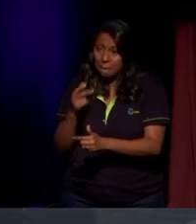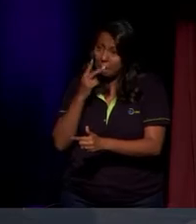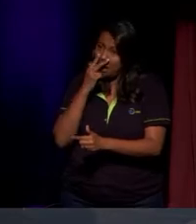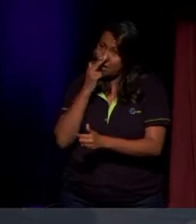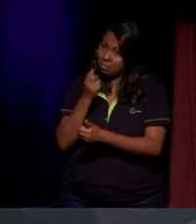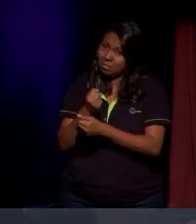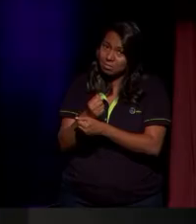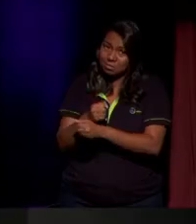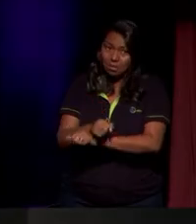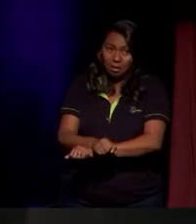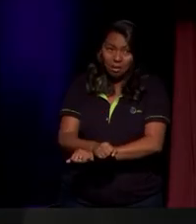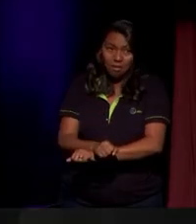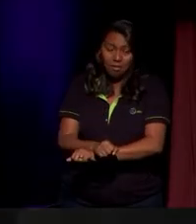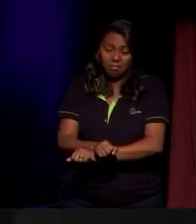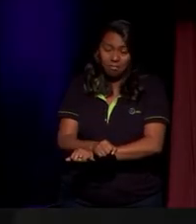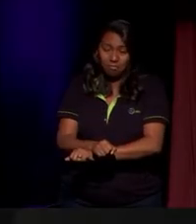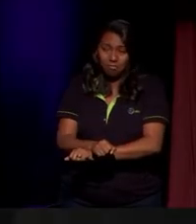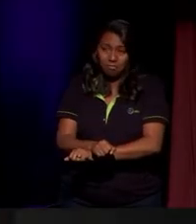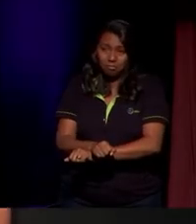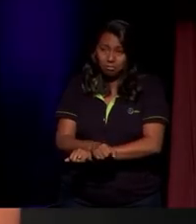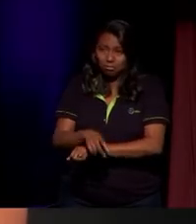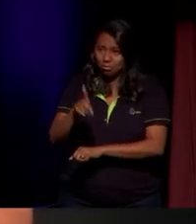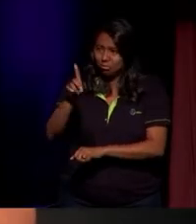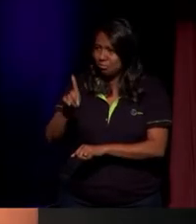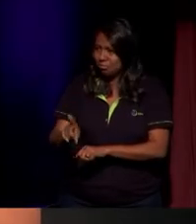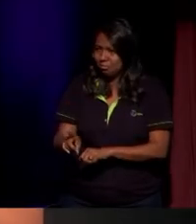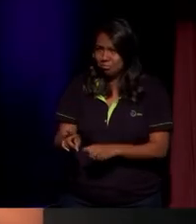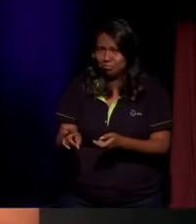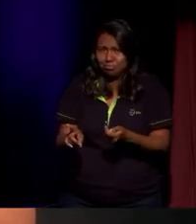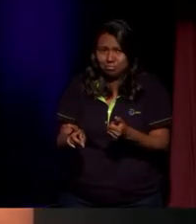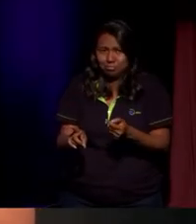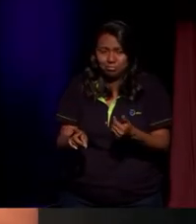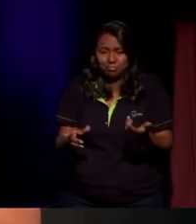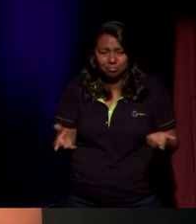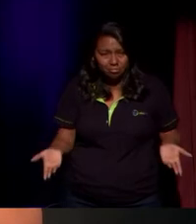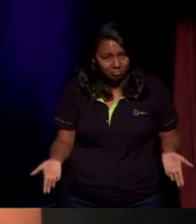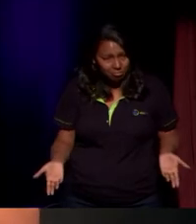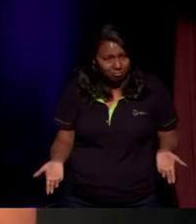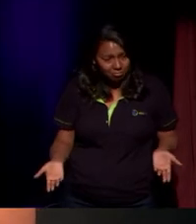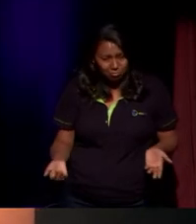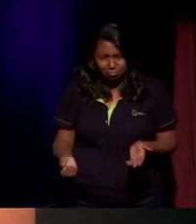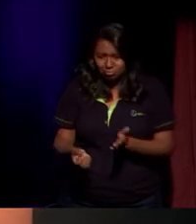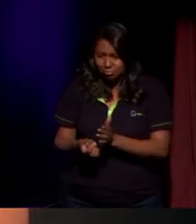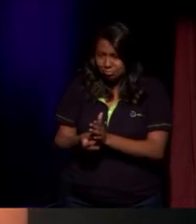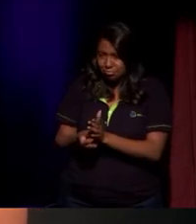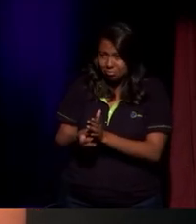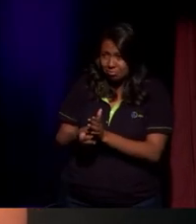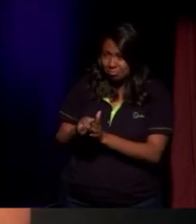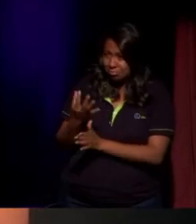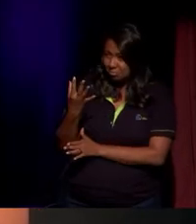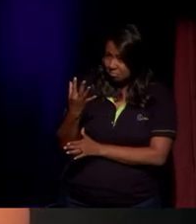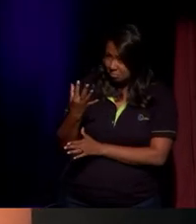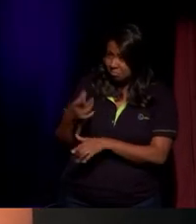without any kind of right. And, many times, they are sexually abused.